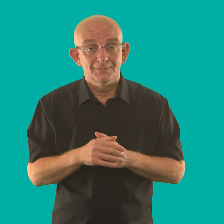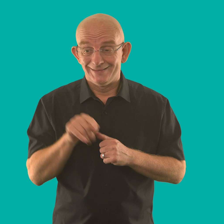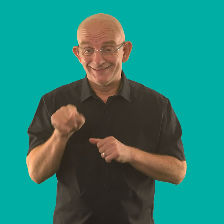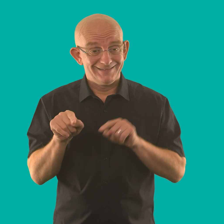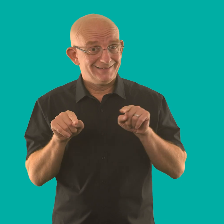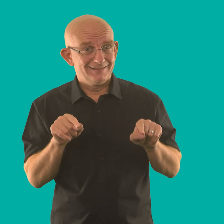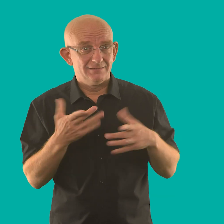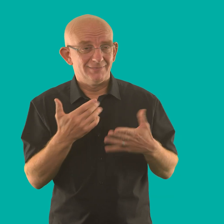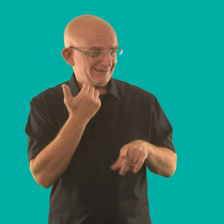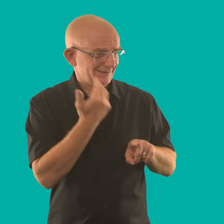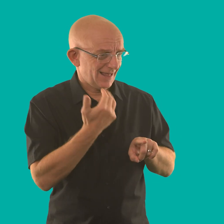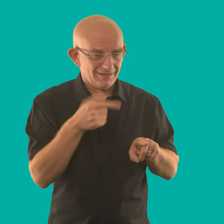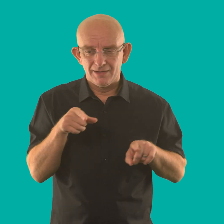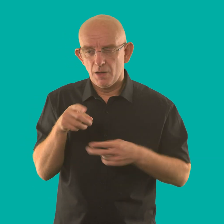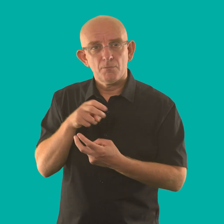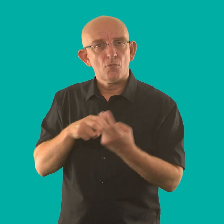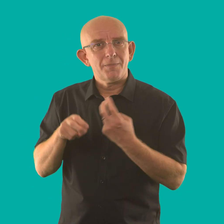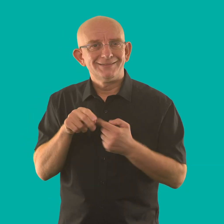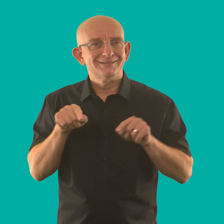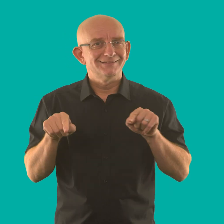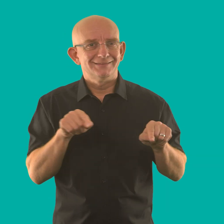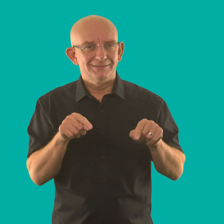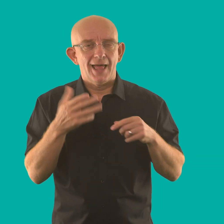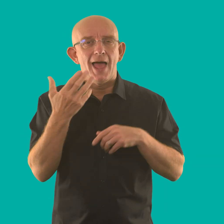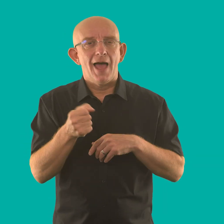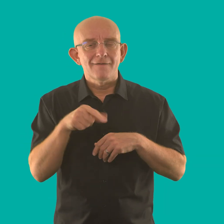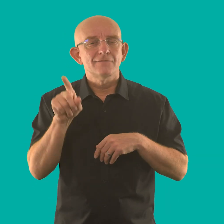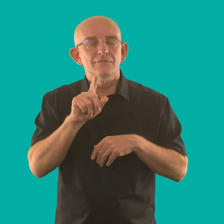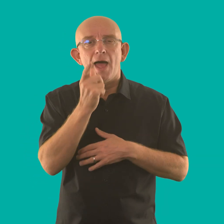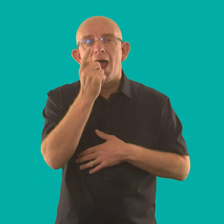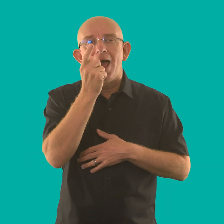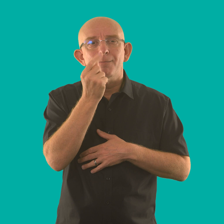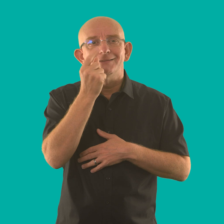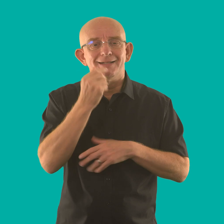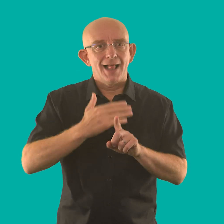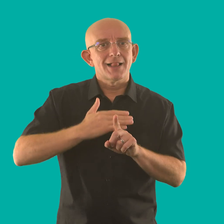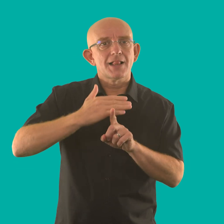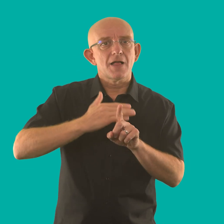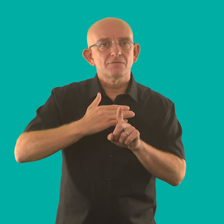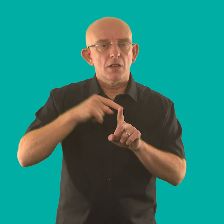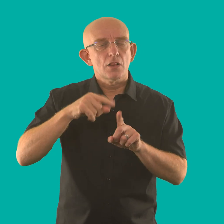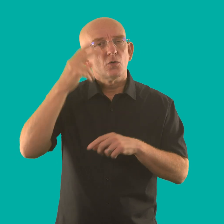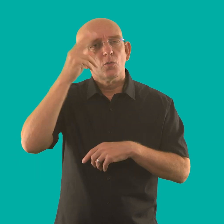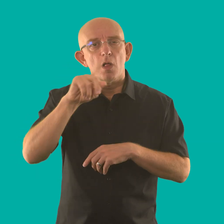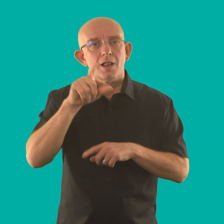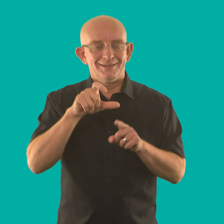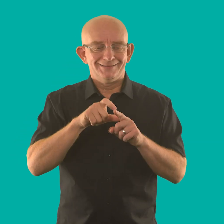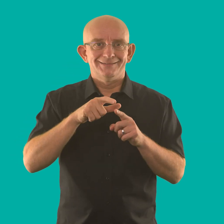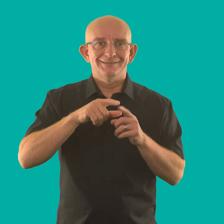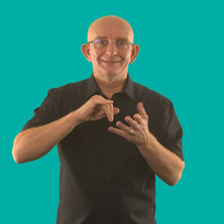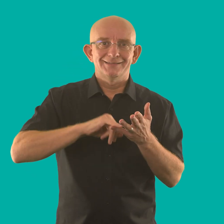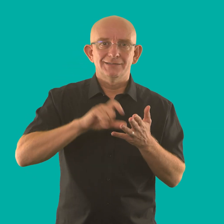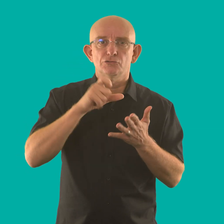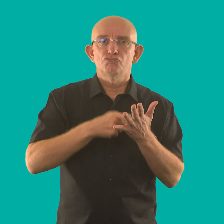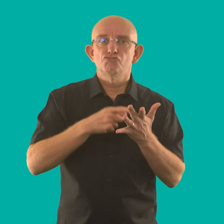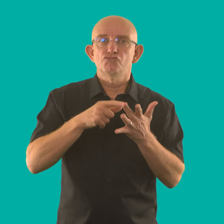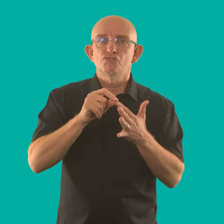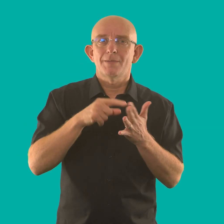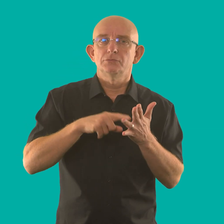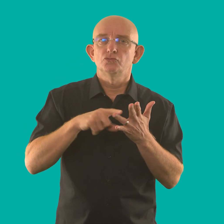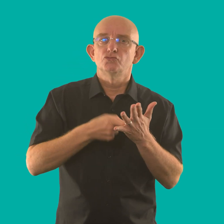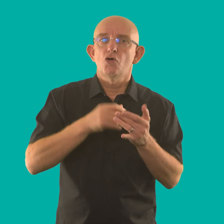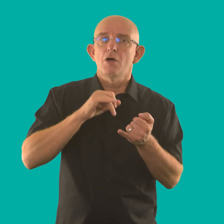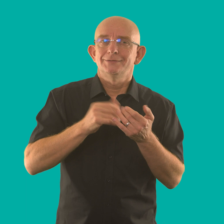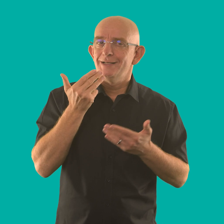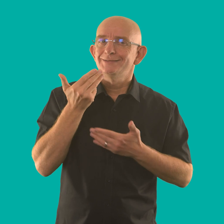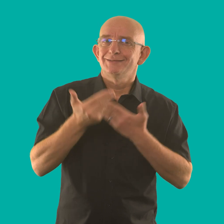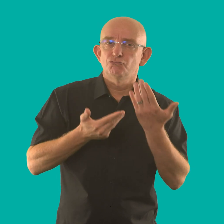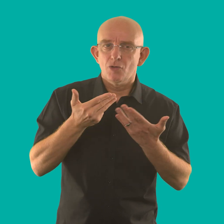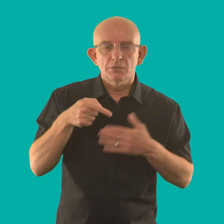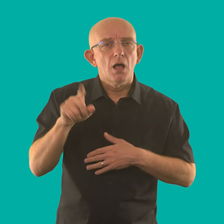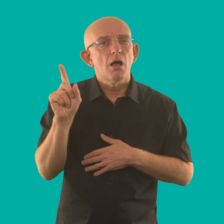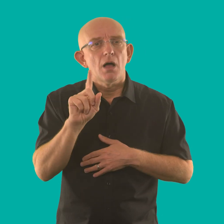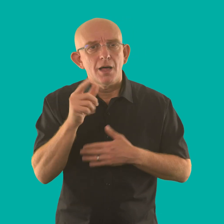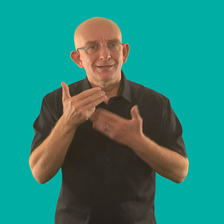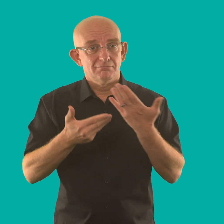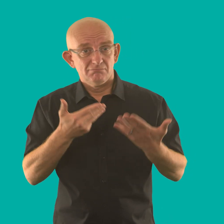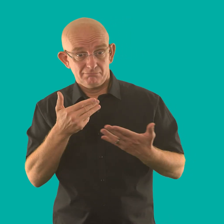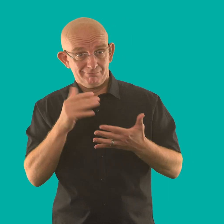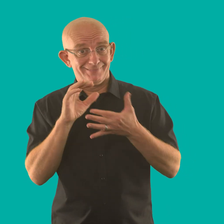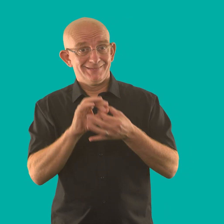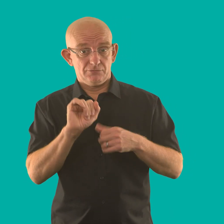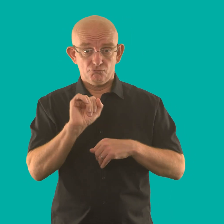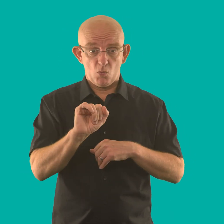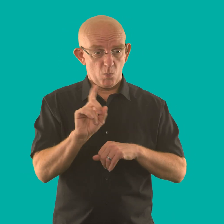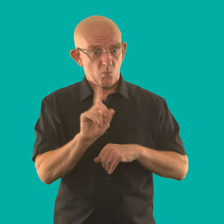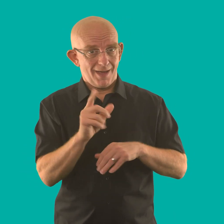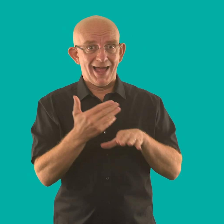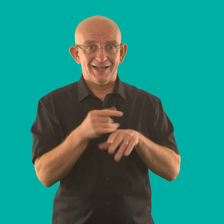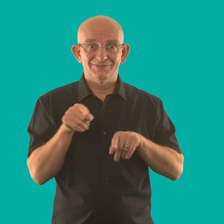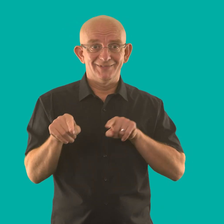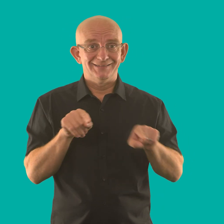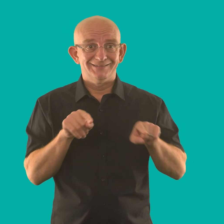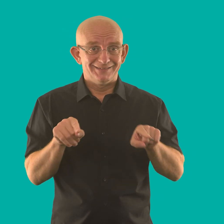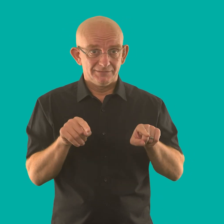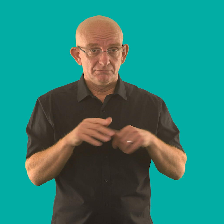Each activity has an ability level called ‘descriptors’ to describe how you perform that activity.